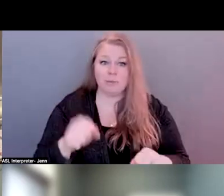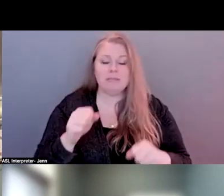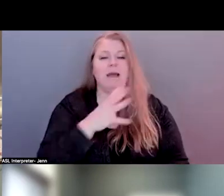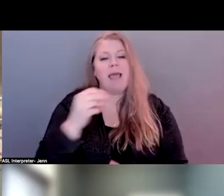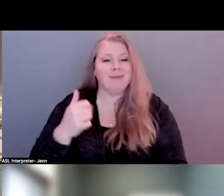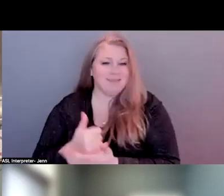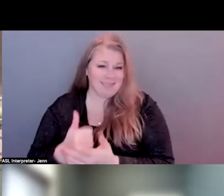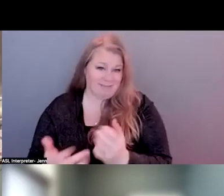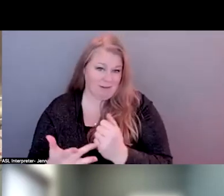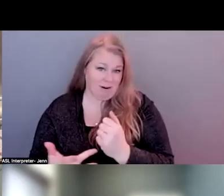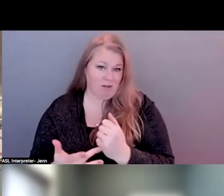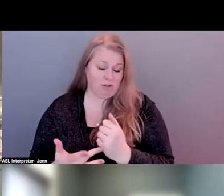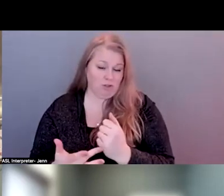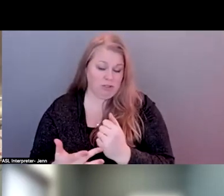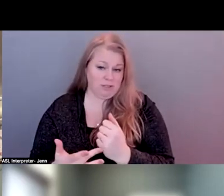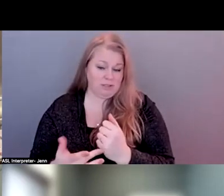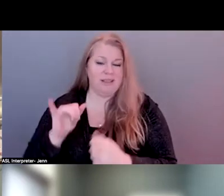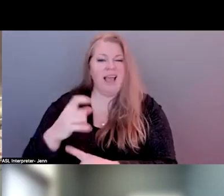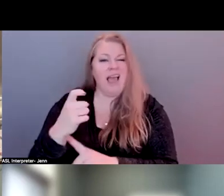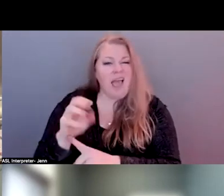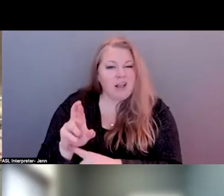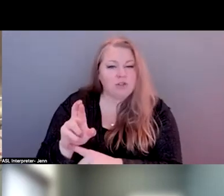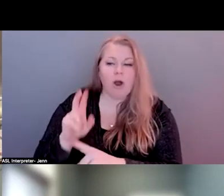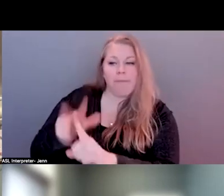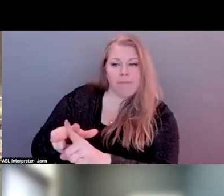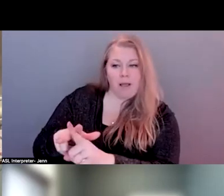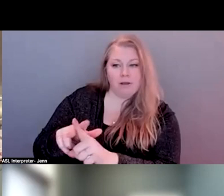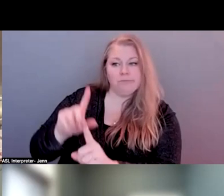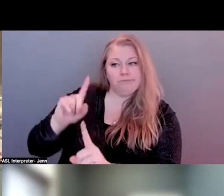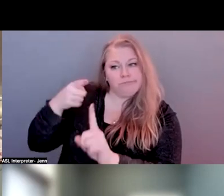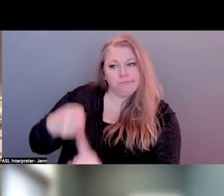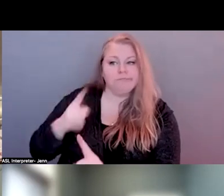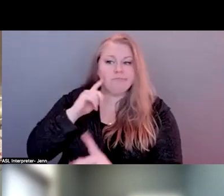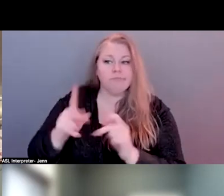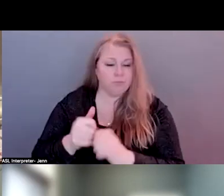right, which is XR applied specifically aimed at people for disabilities to support them